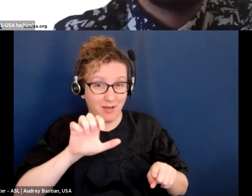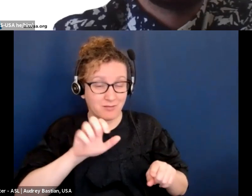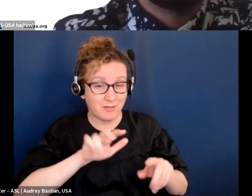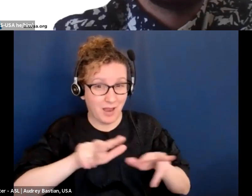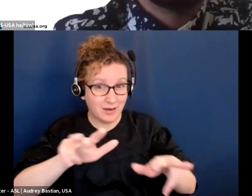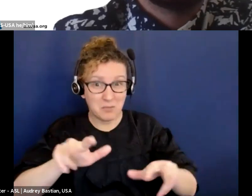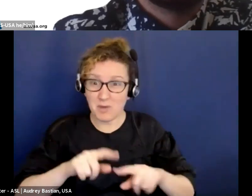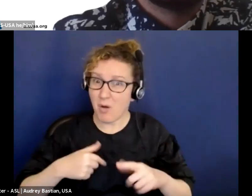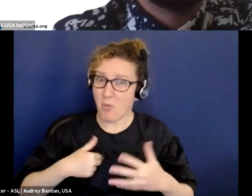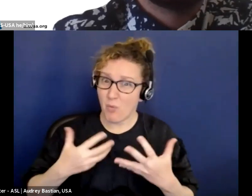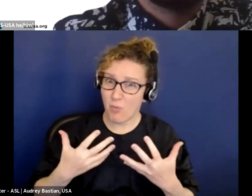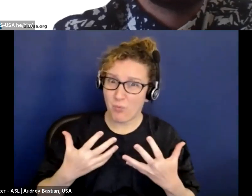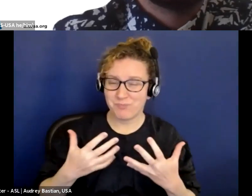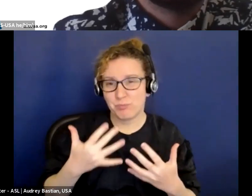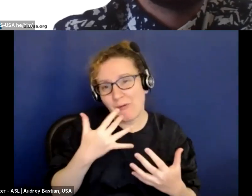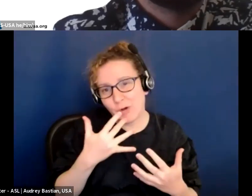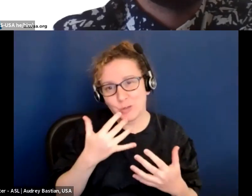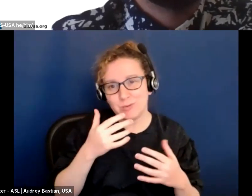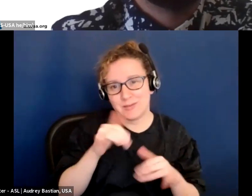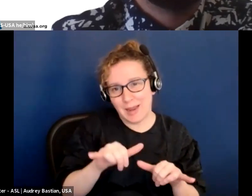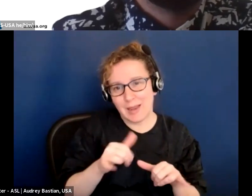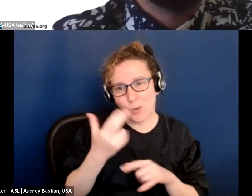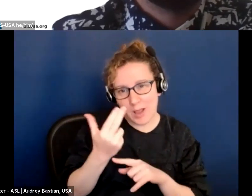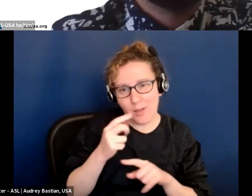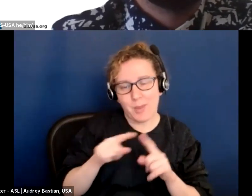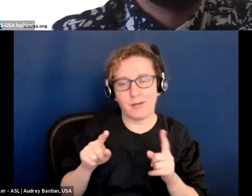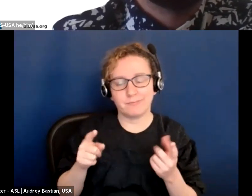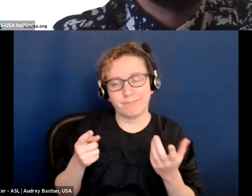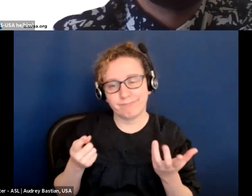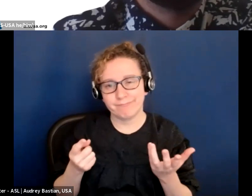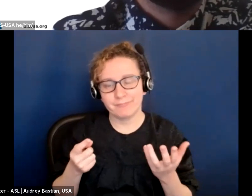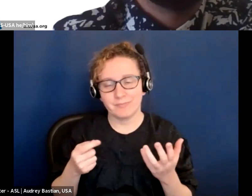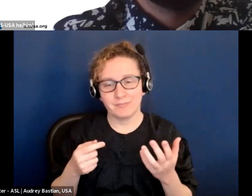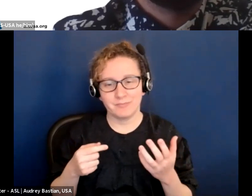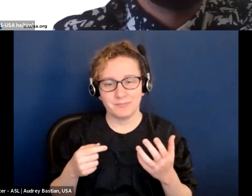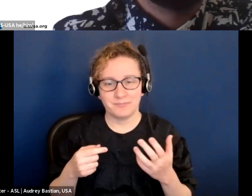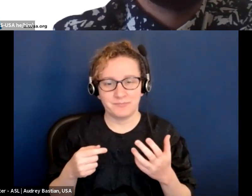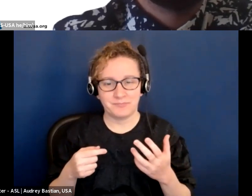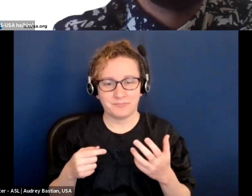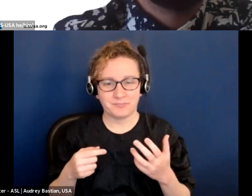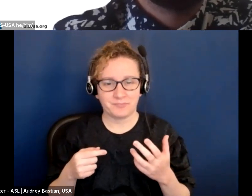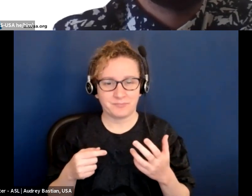to do, but it was the implicit guide have not necessarily being left out, but being